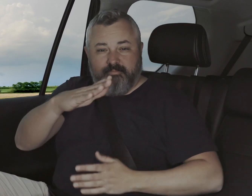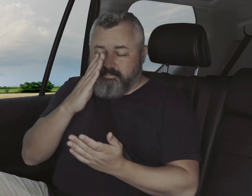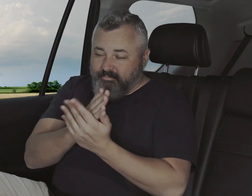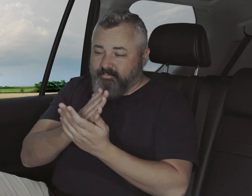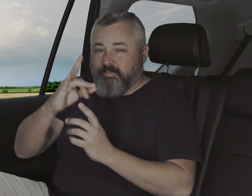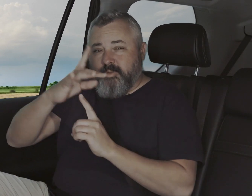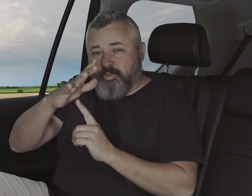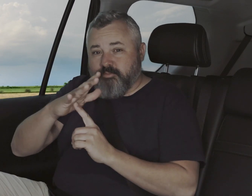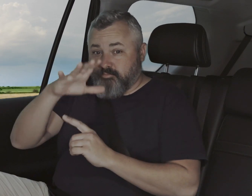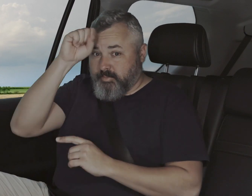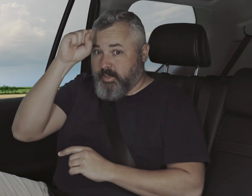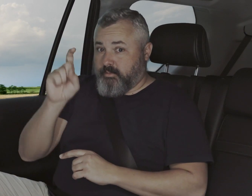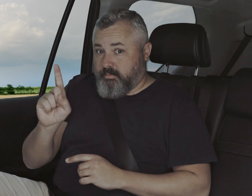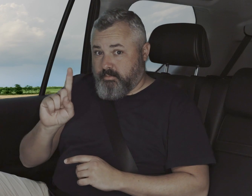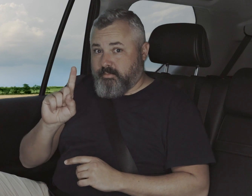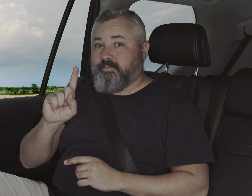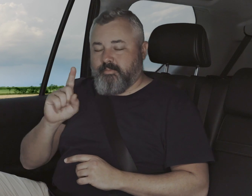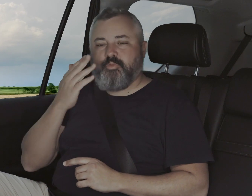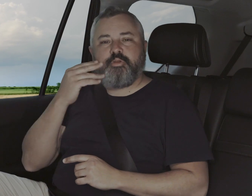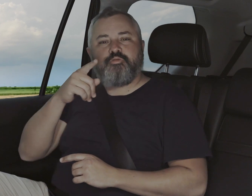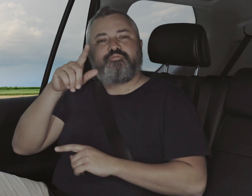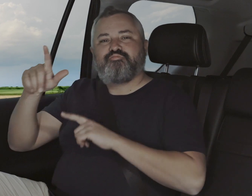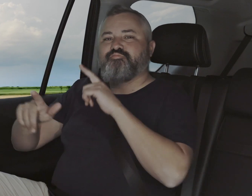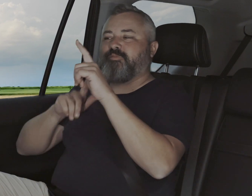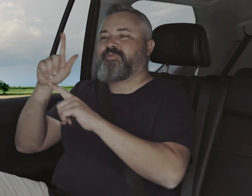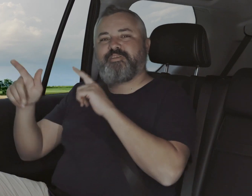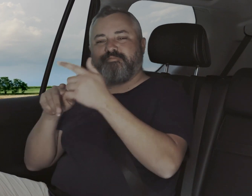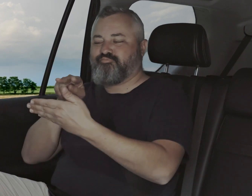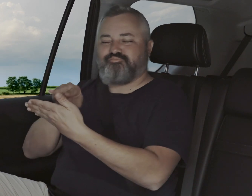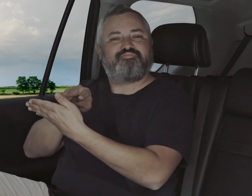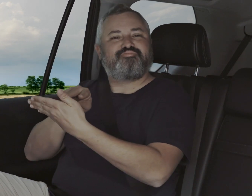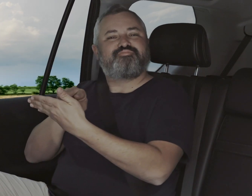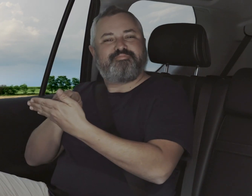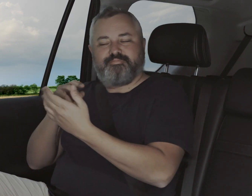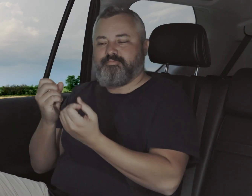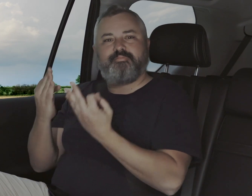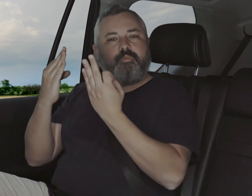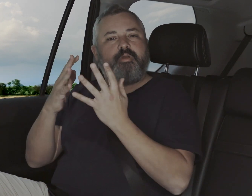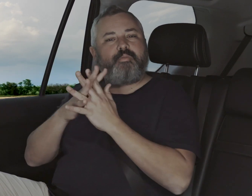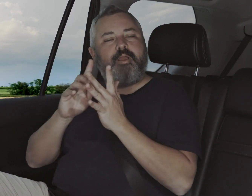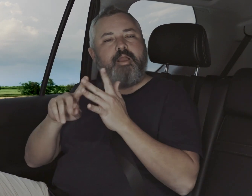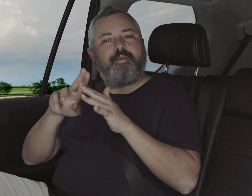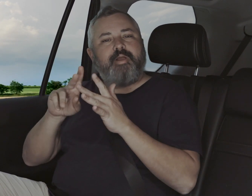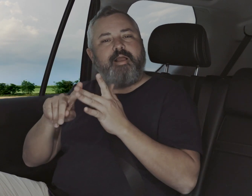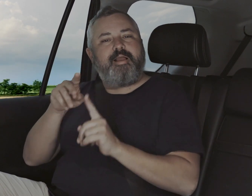One important point to remember is that while you're traveling and watching your favourite streaming service, you will not have access to the wifi network